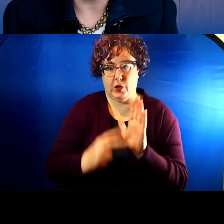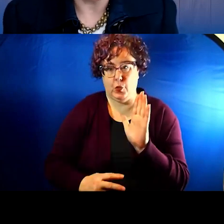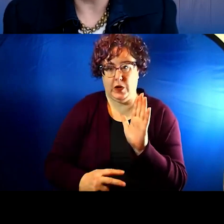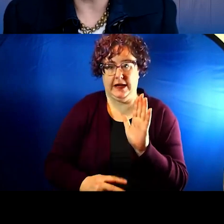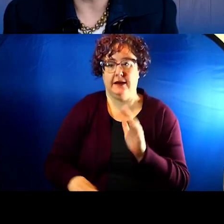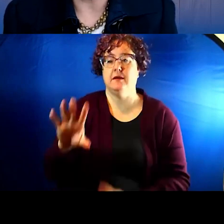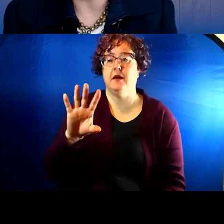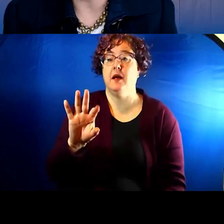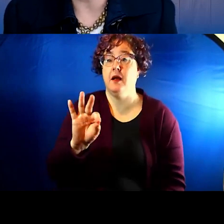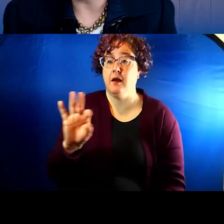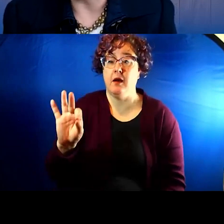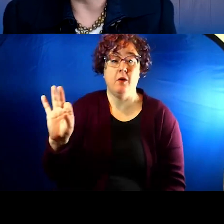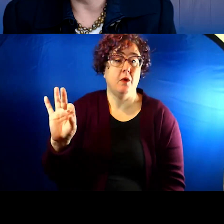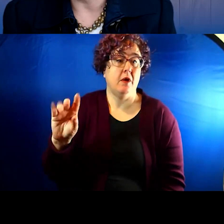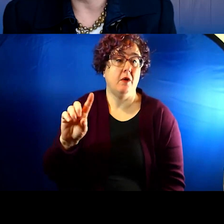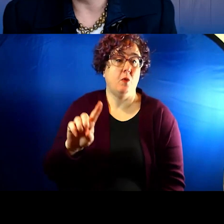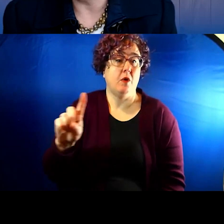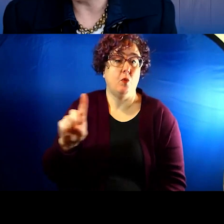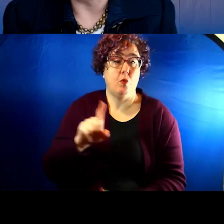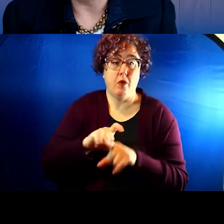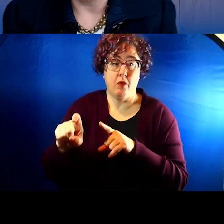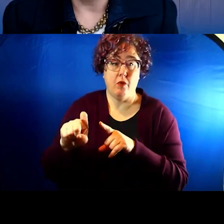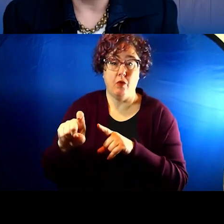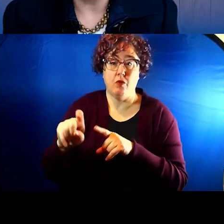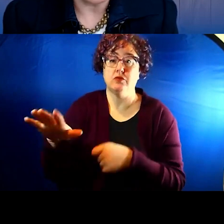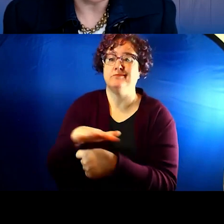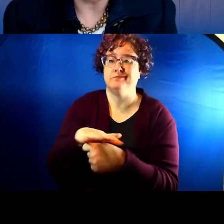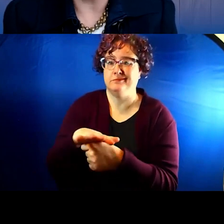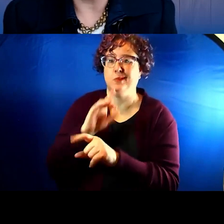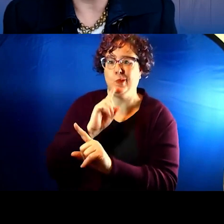THERE IS NO REASON THAT WE CANNOT DO THE SAME FOR 988.